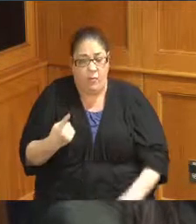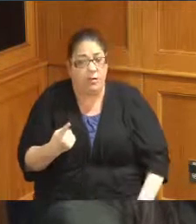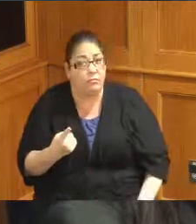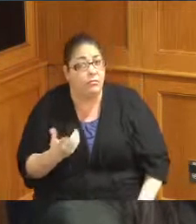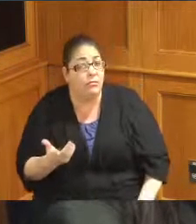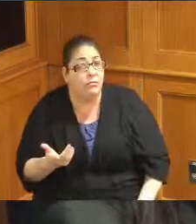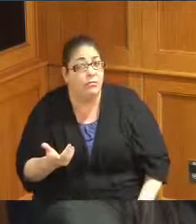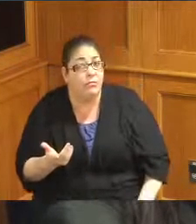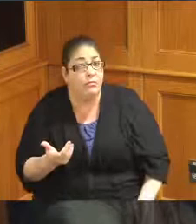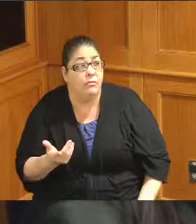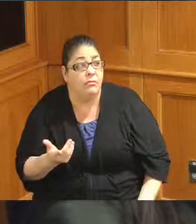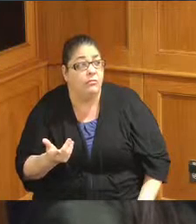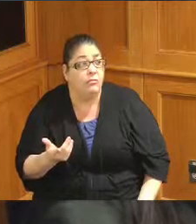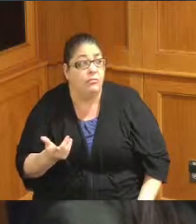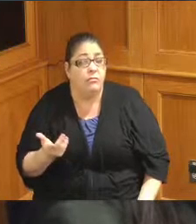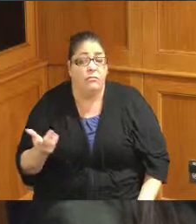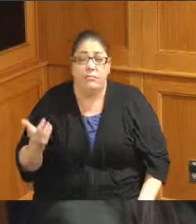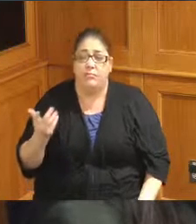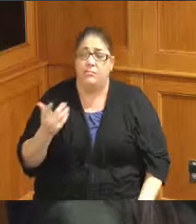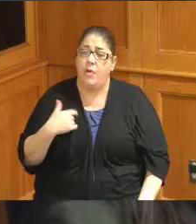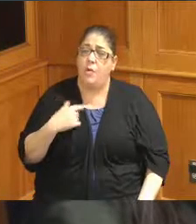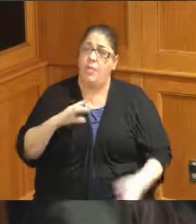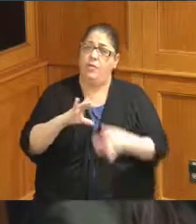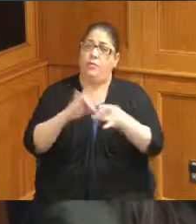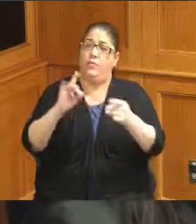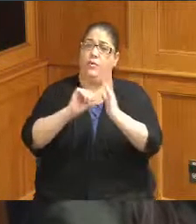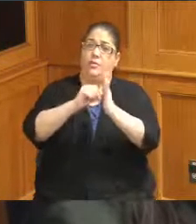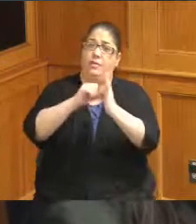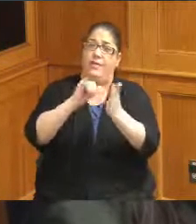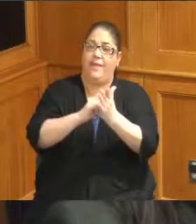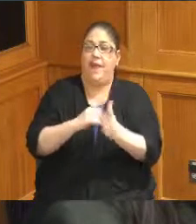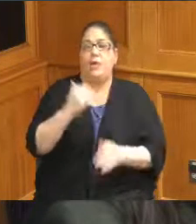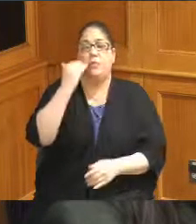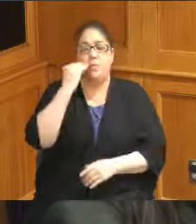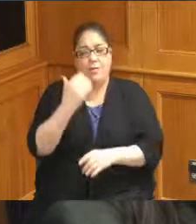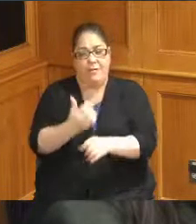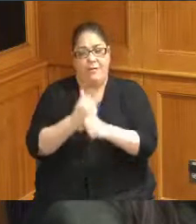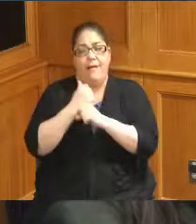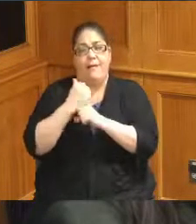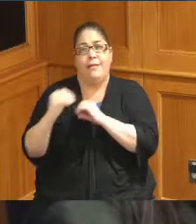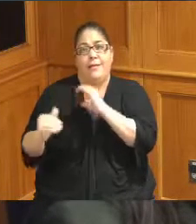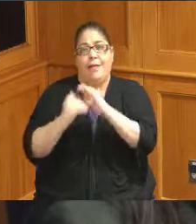so I just wanted to articulate that and I know we got an email from the Mayor of